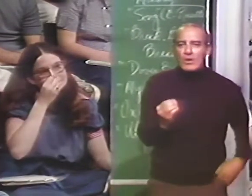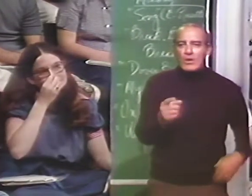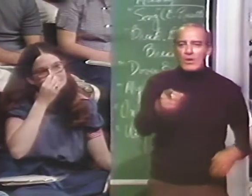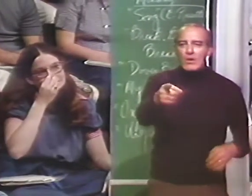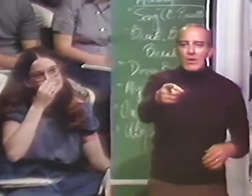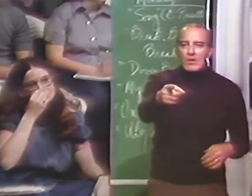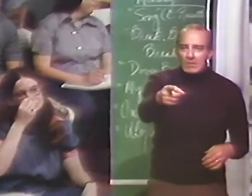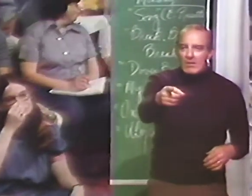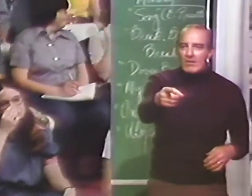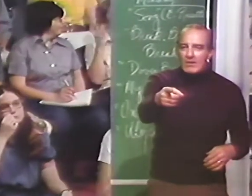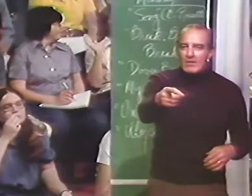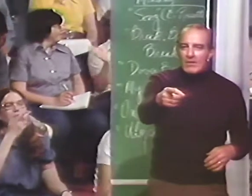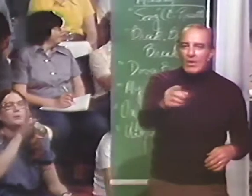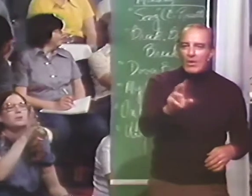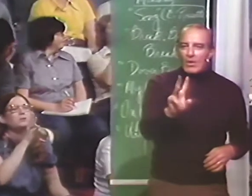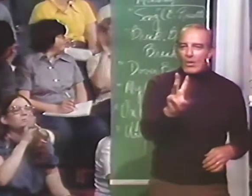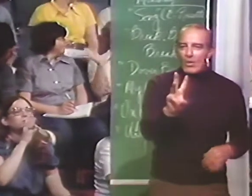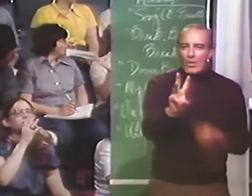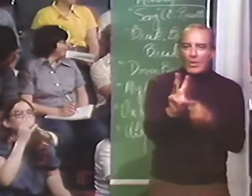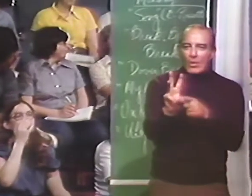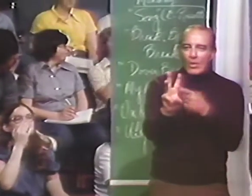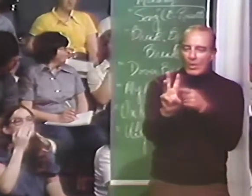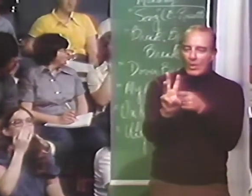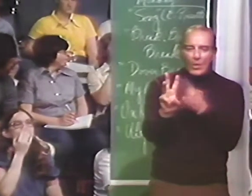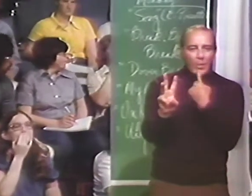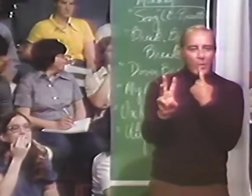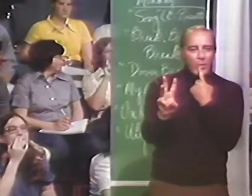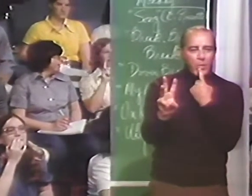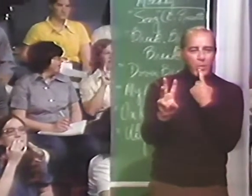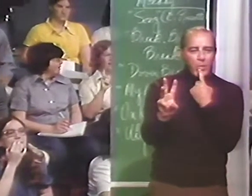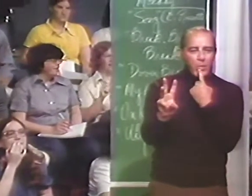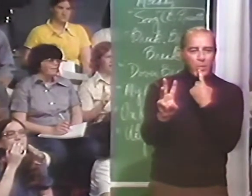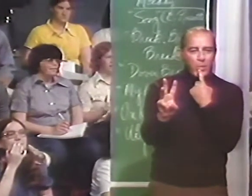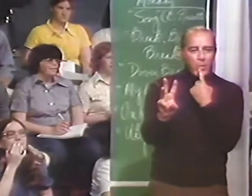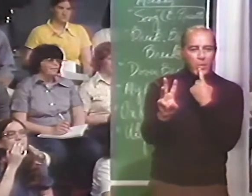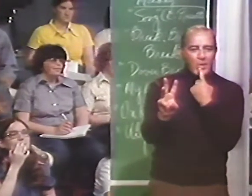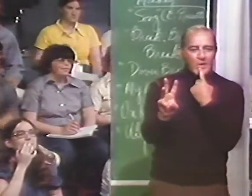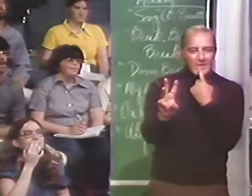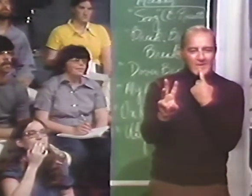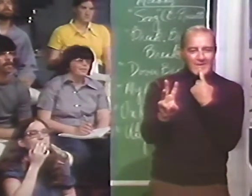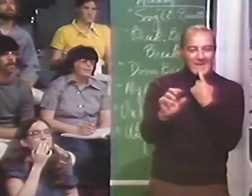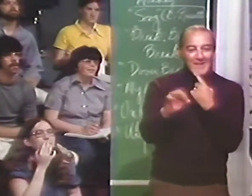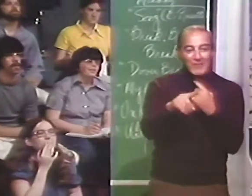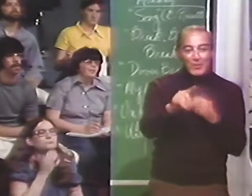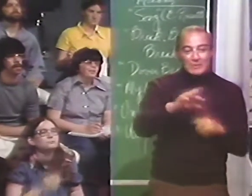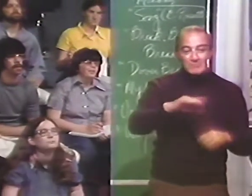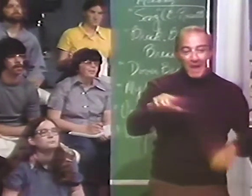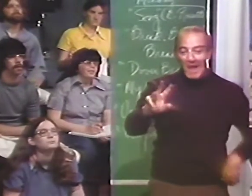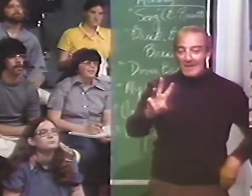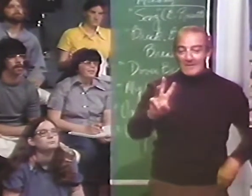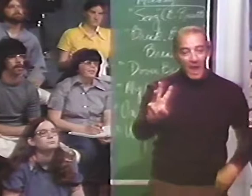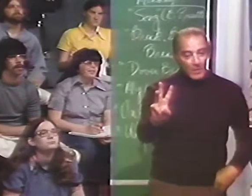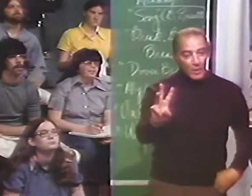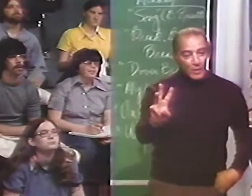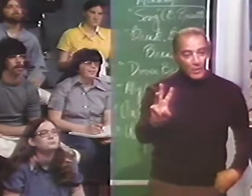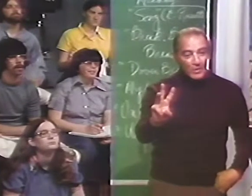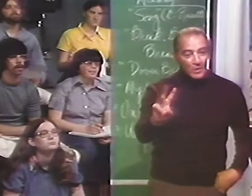WIND. WHOO... YEAH. IF YOU SPELL "W,"